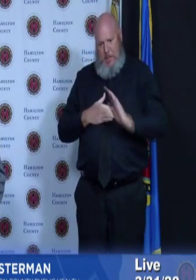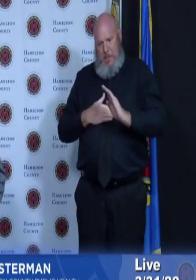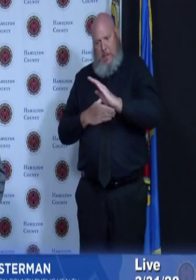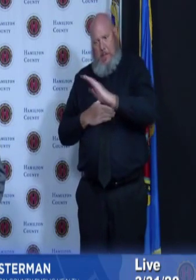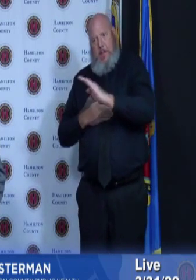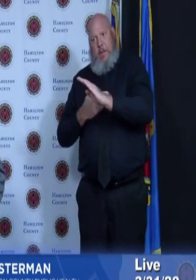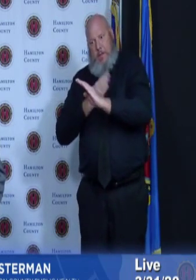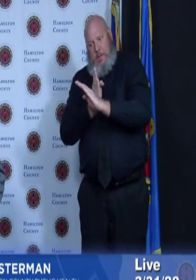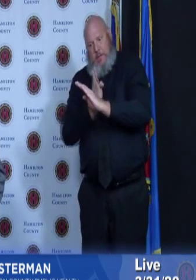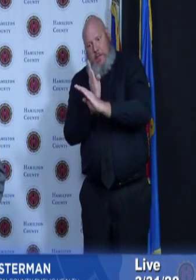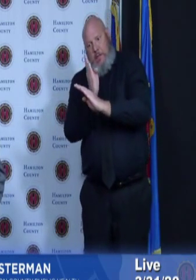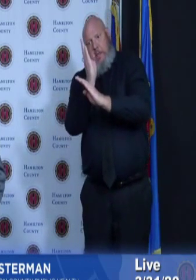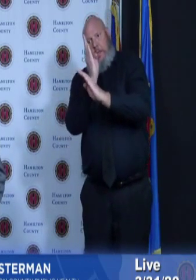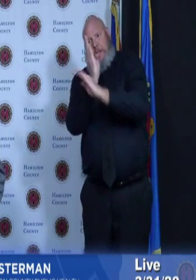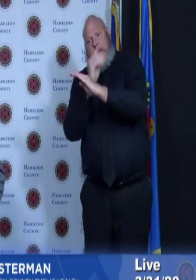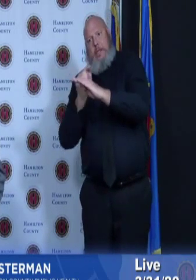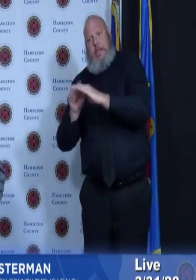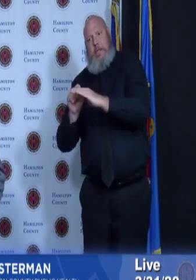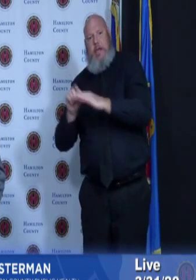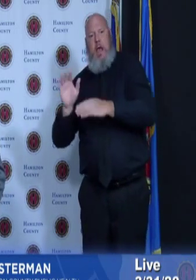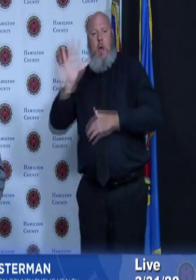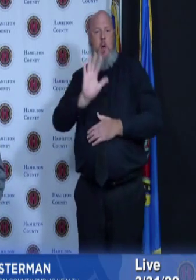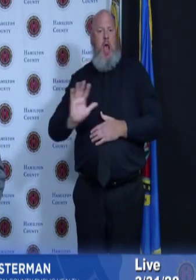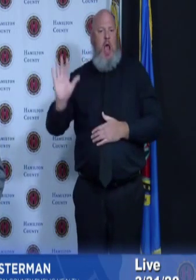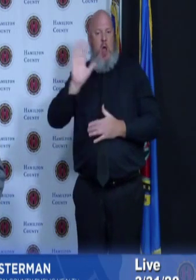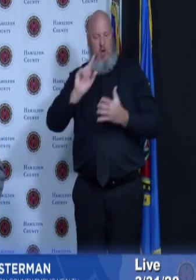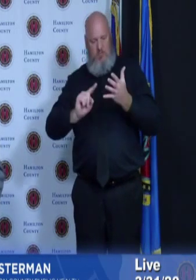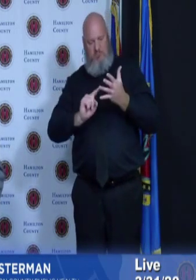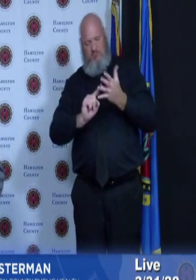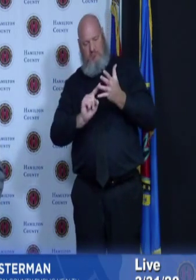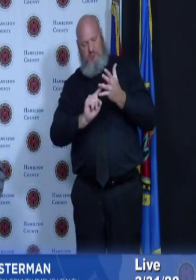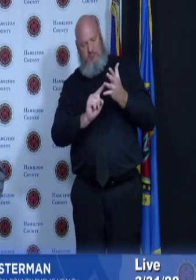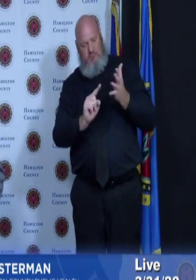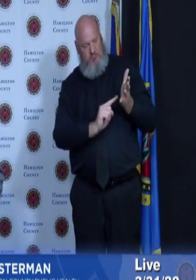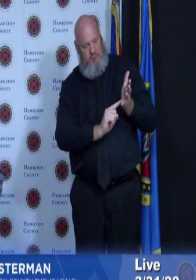beyond as we do a good job in our keeping Ohioans healthy and from ending